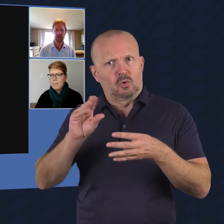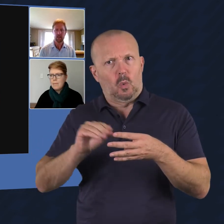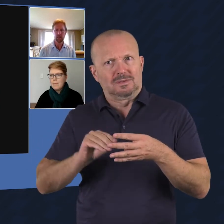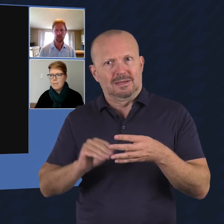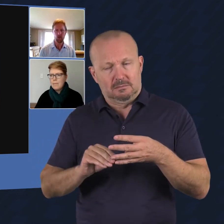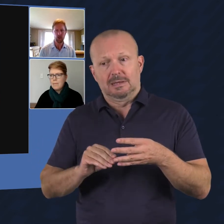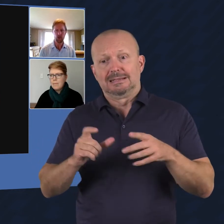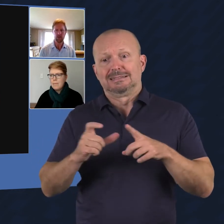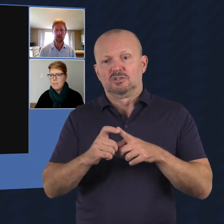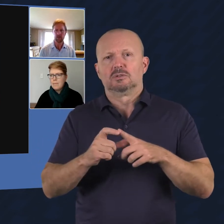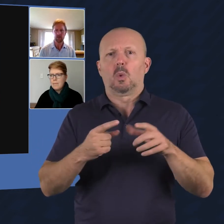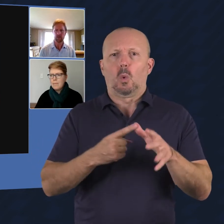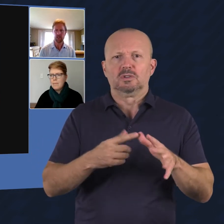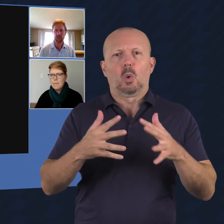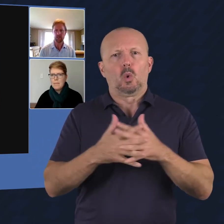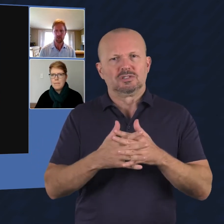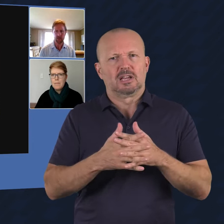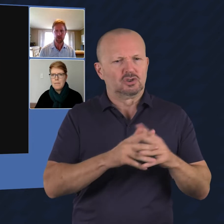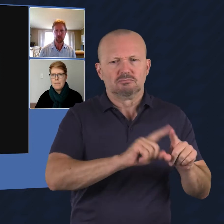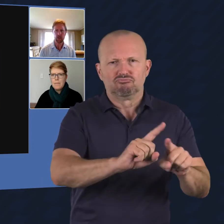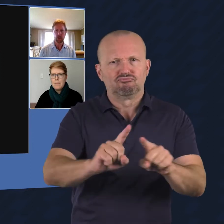digital audio workstations such as Nuendo,